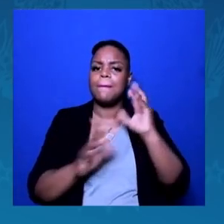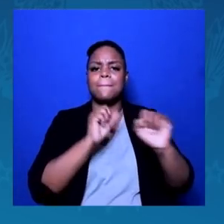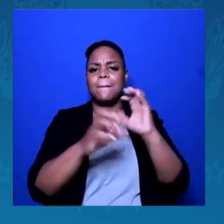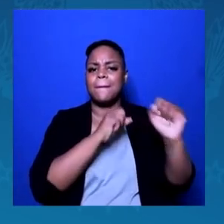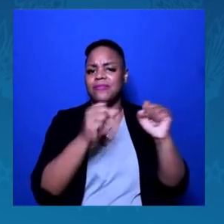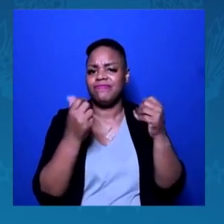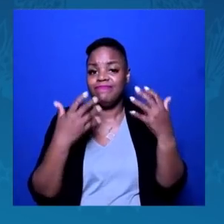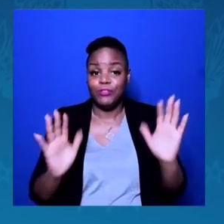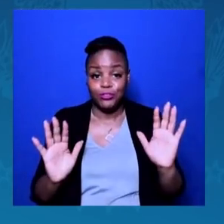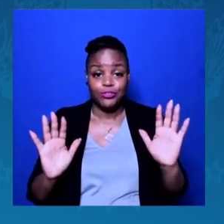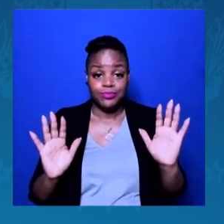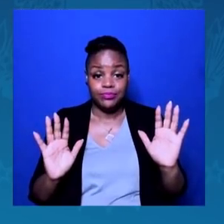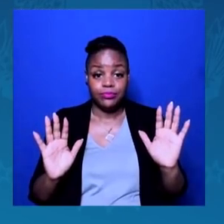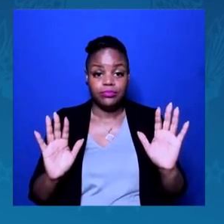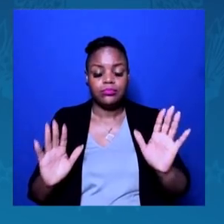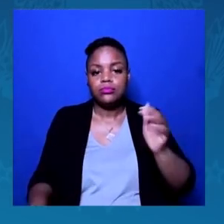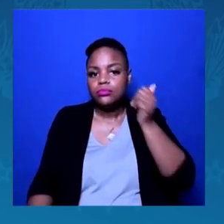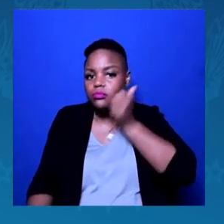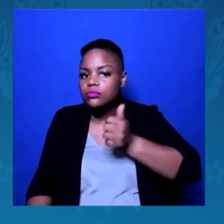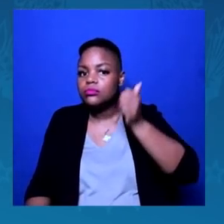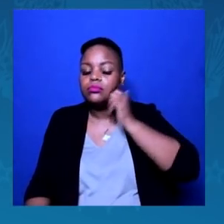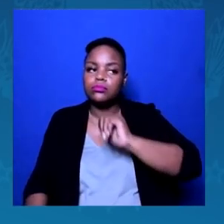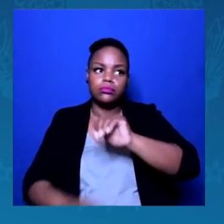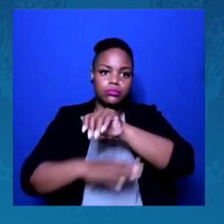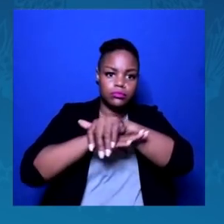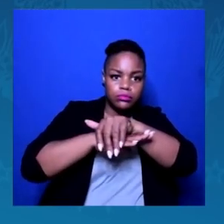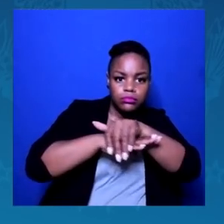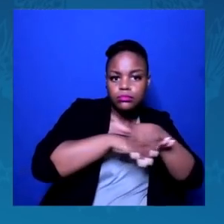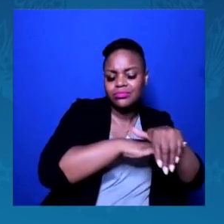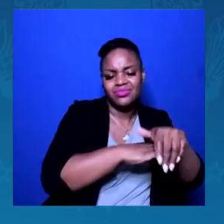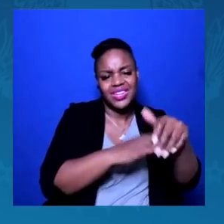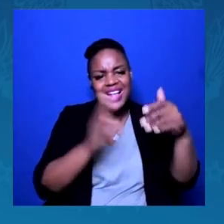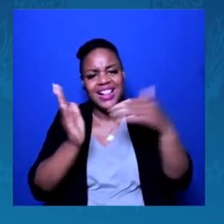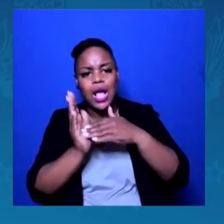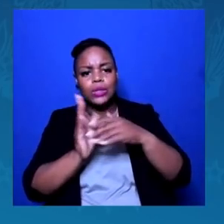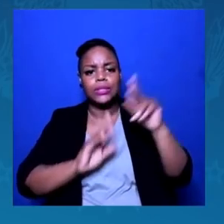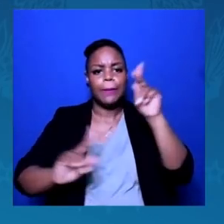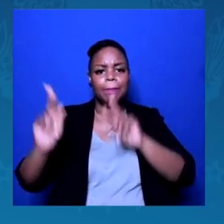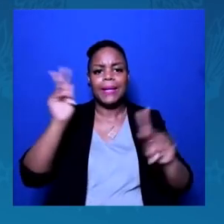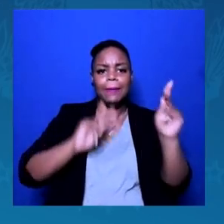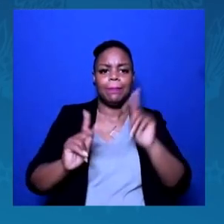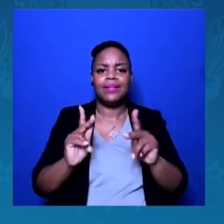understanding that it is it is risky for them to be there.